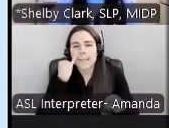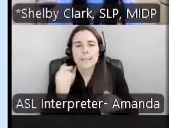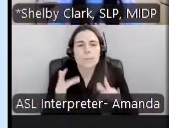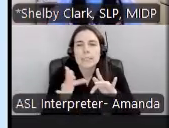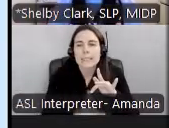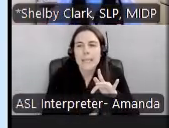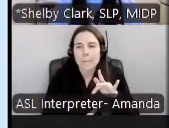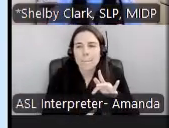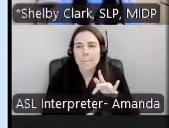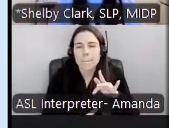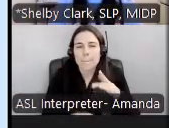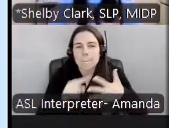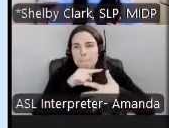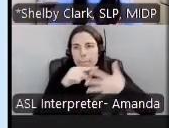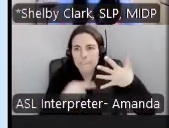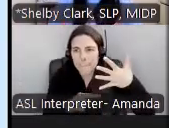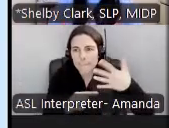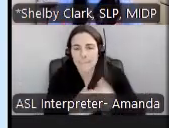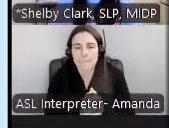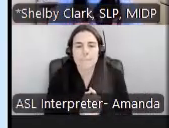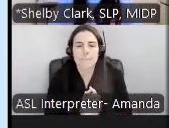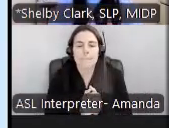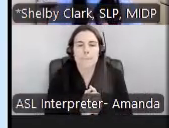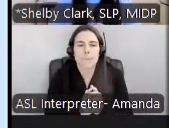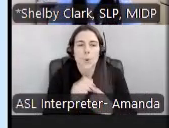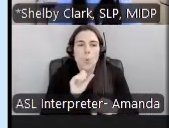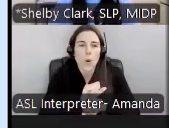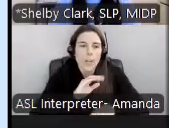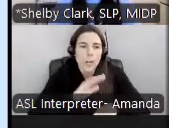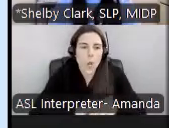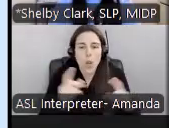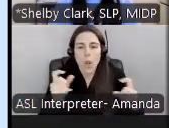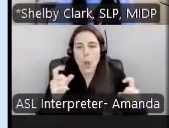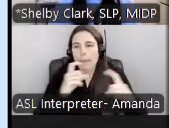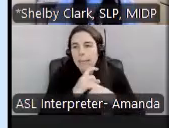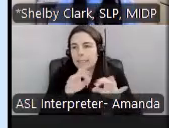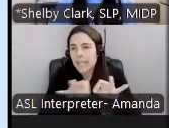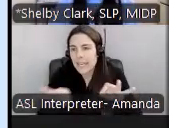so working on complex sentences, when a child maybe has only 20